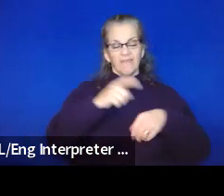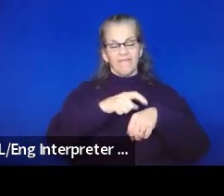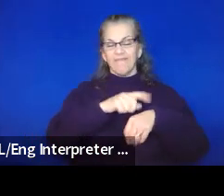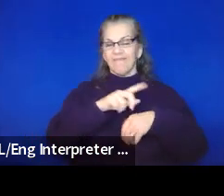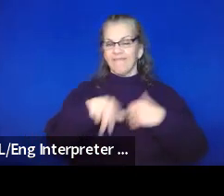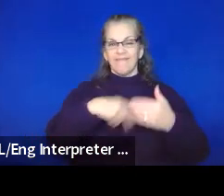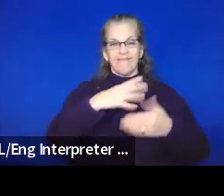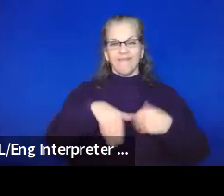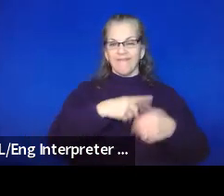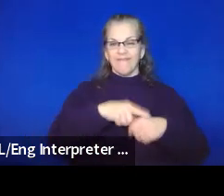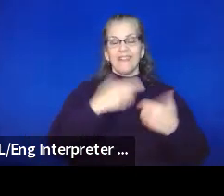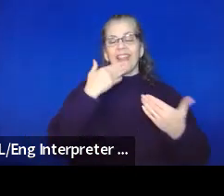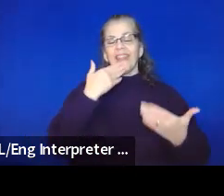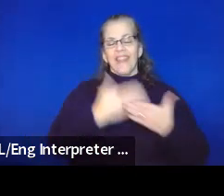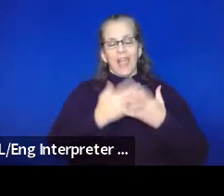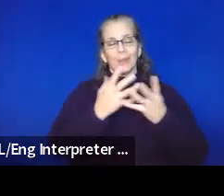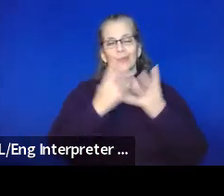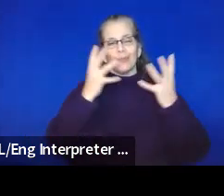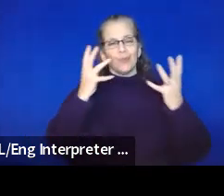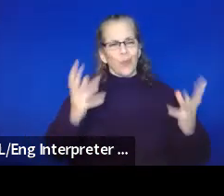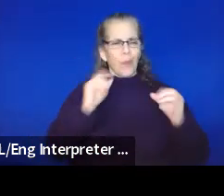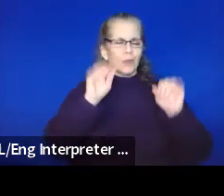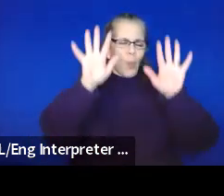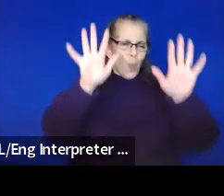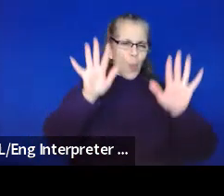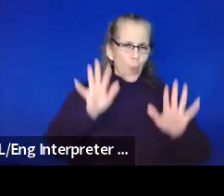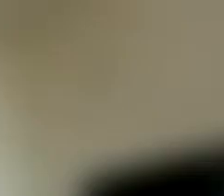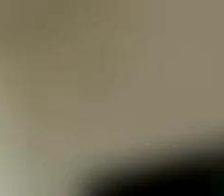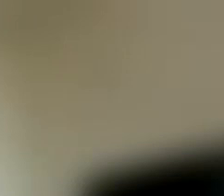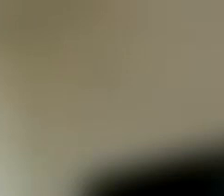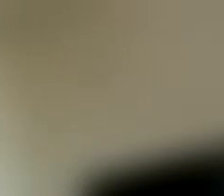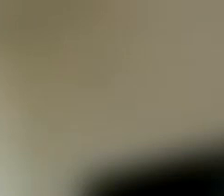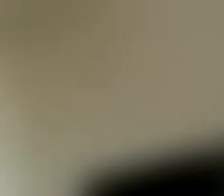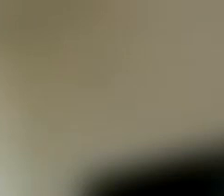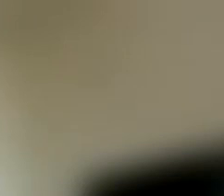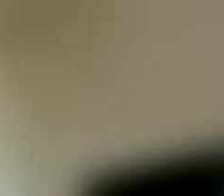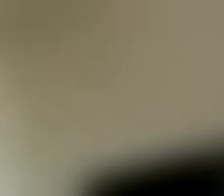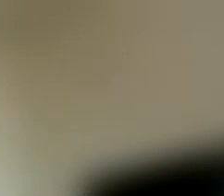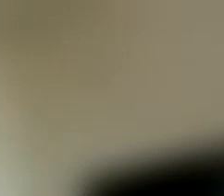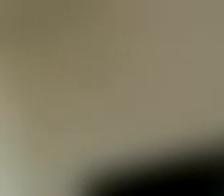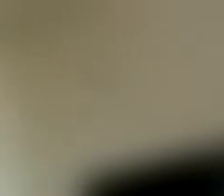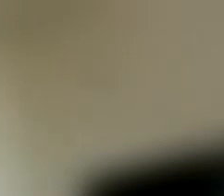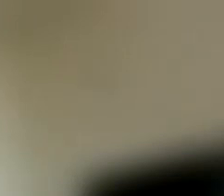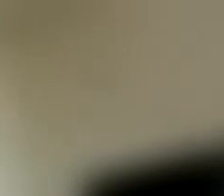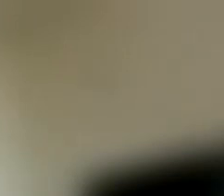so much, Dr. Ruffin, for all of the wonderful insights and helping answer a lot of these questions. We had a lot of great questions. So thank